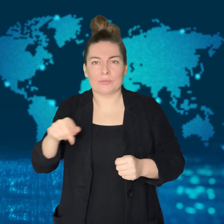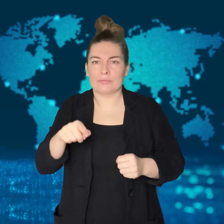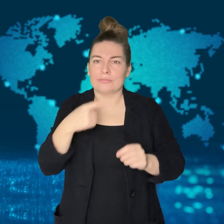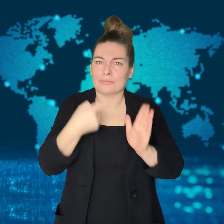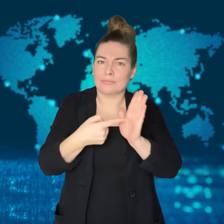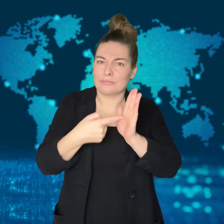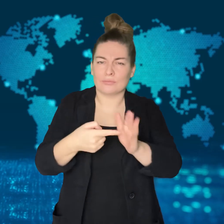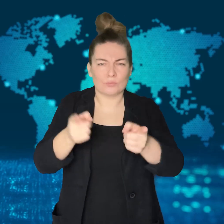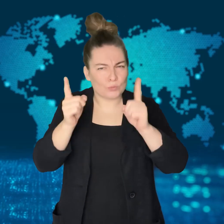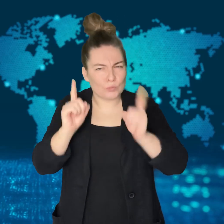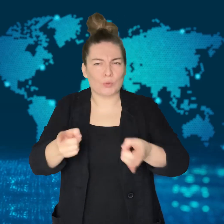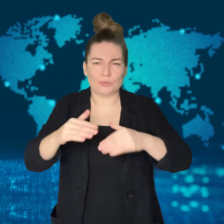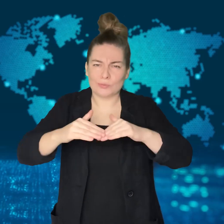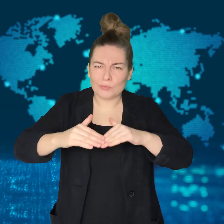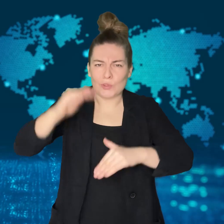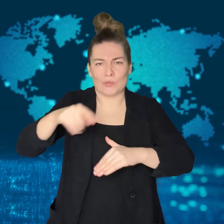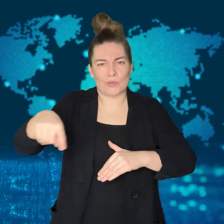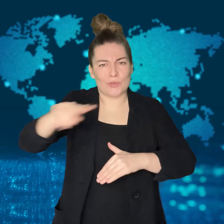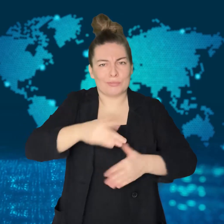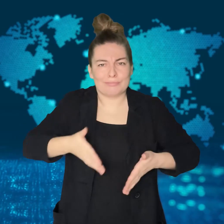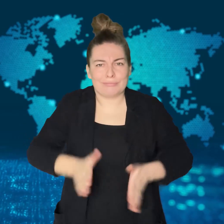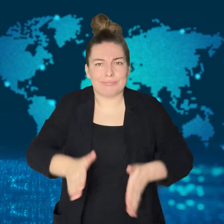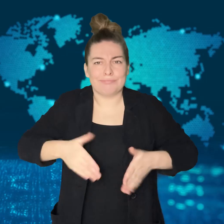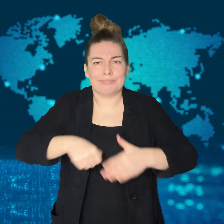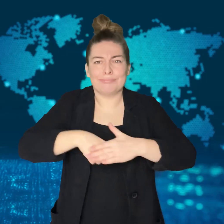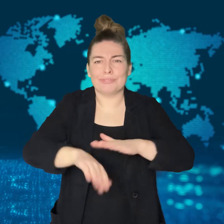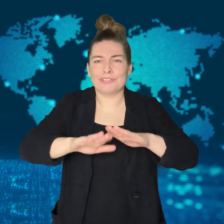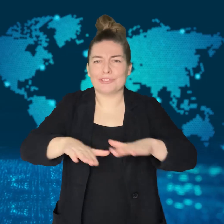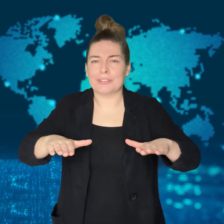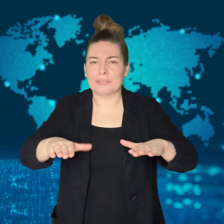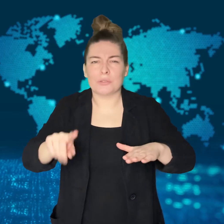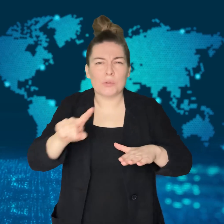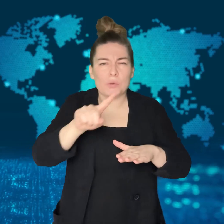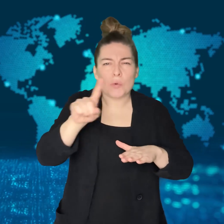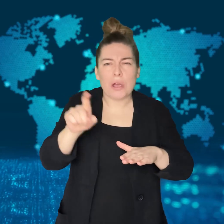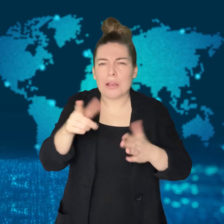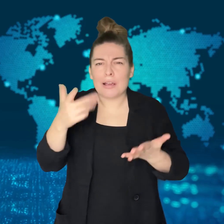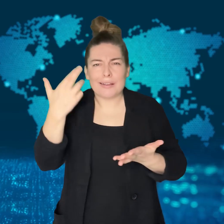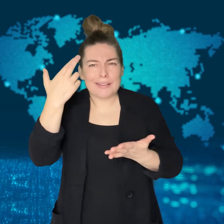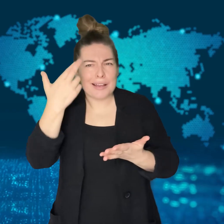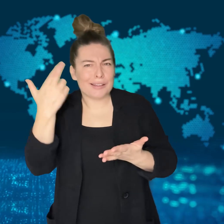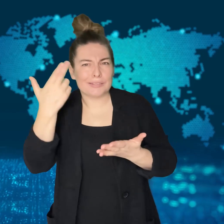the need for more births.